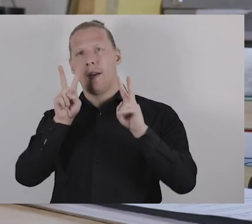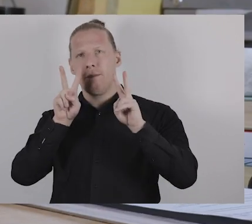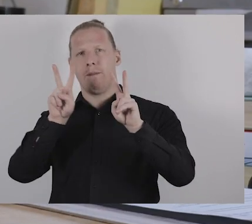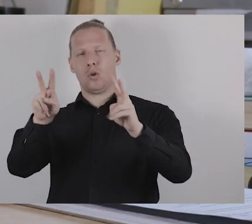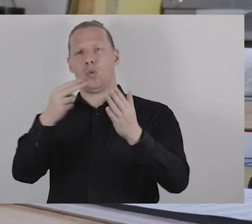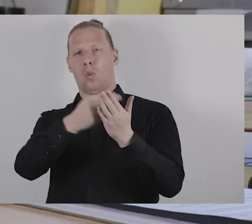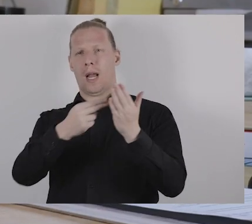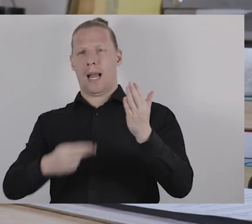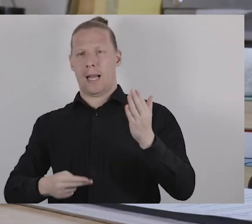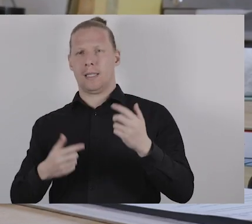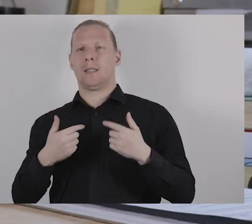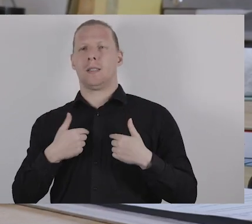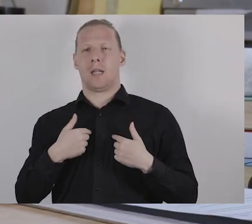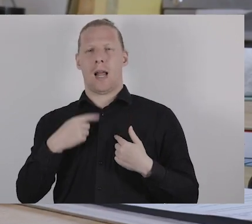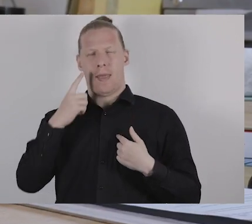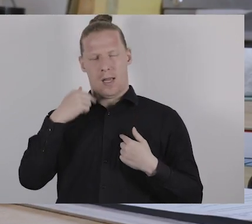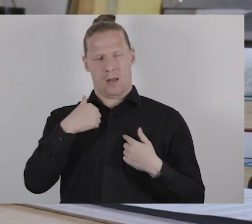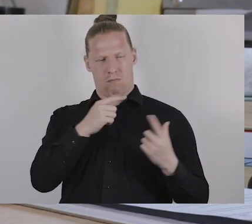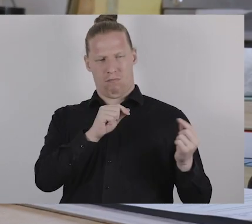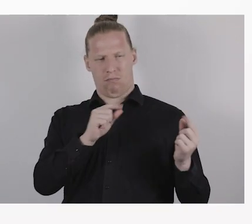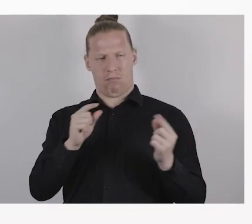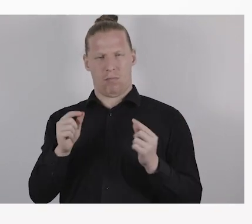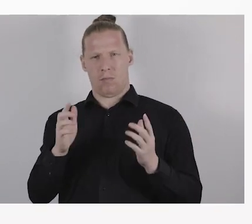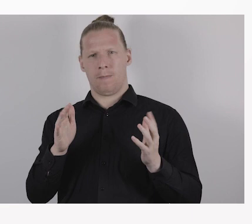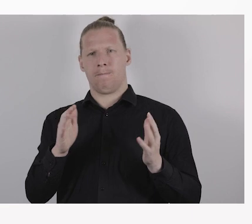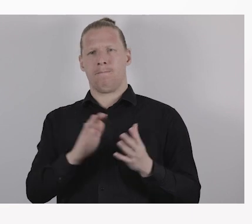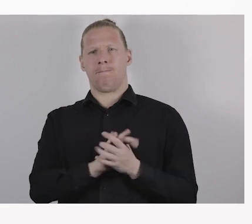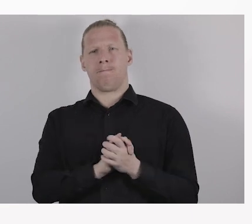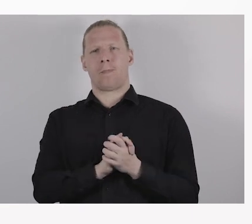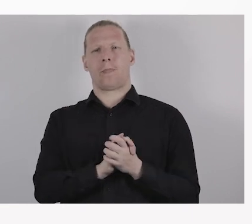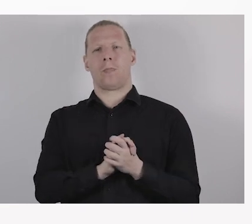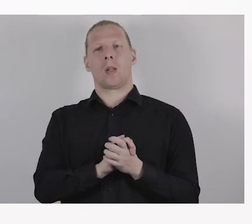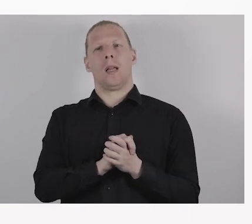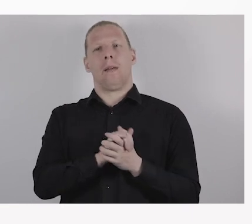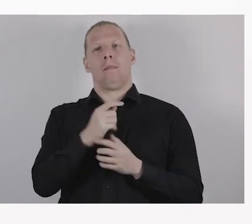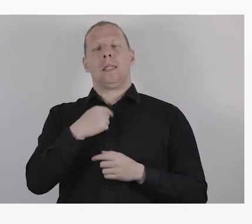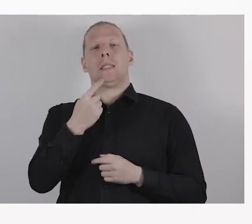I guess, in many ways, this is what I'm doing, you know — the sense of...